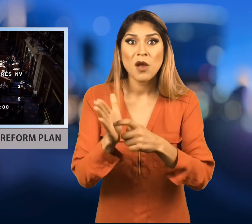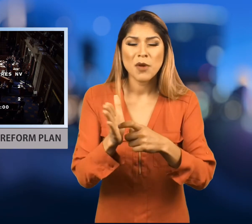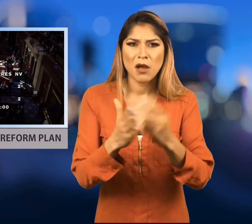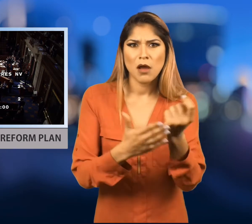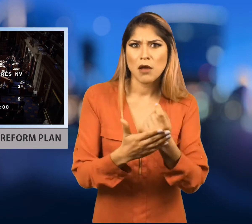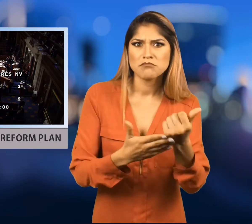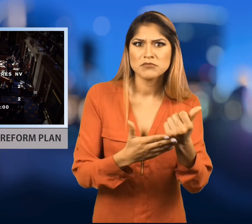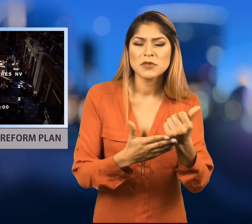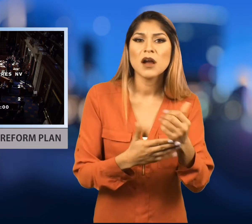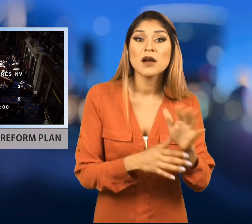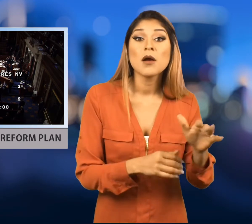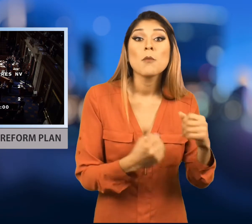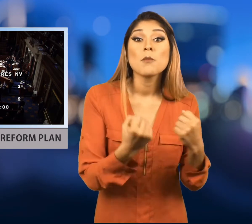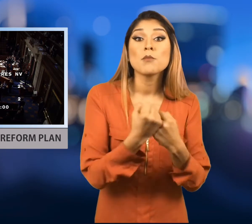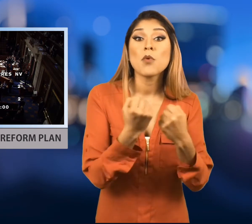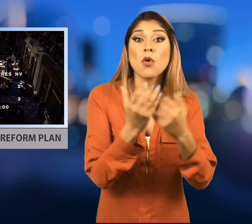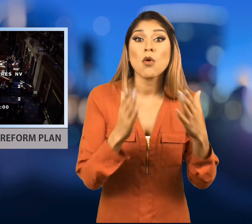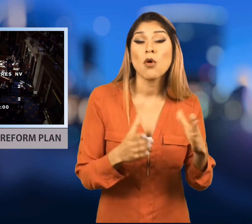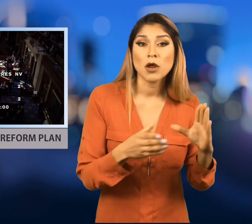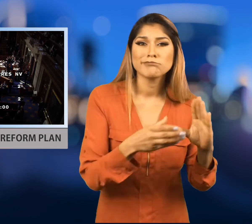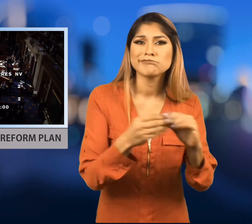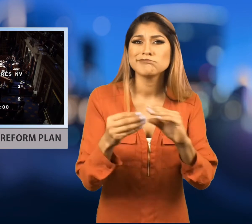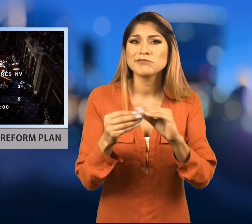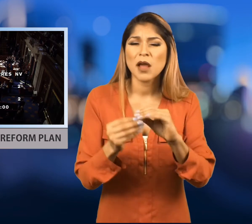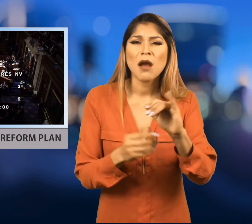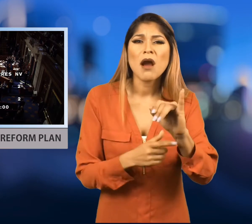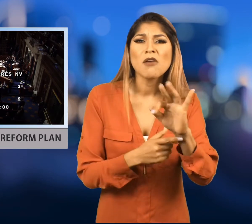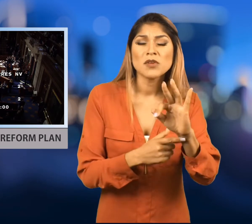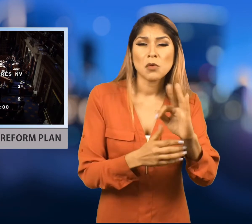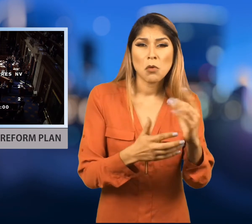Obamacare individual mandate which supporters say brings